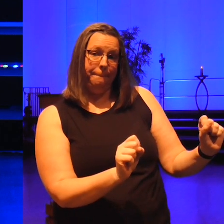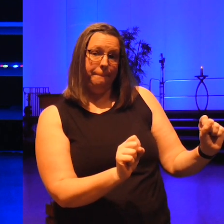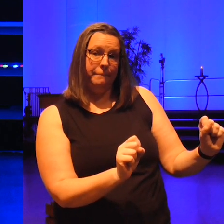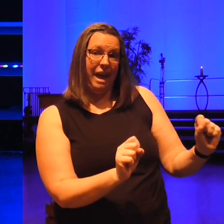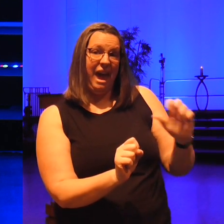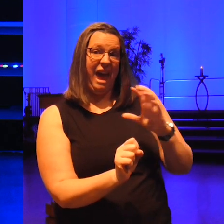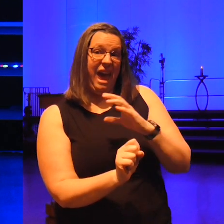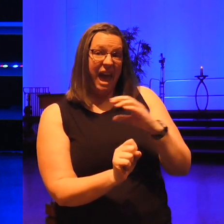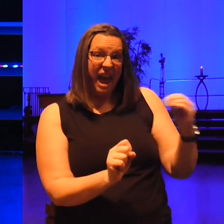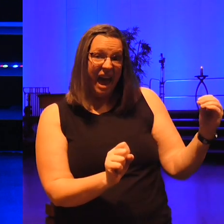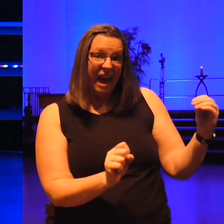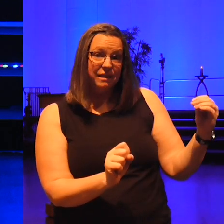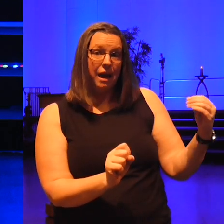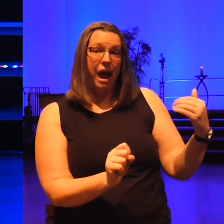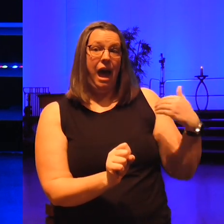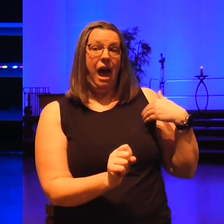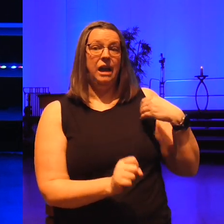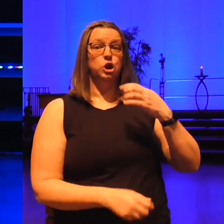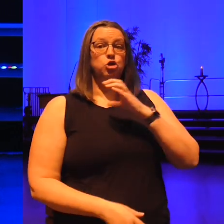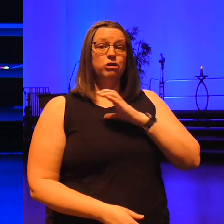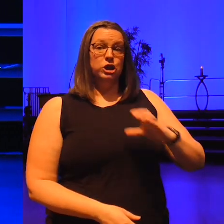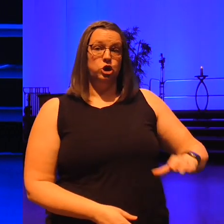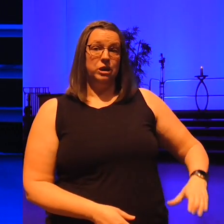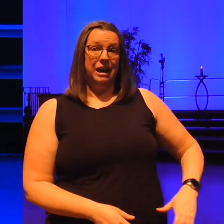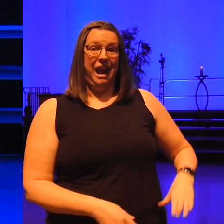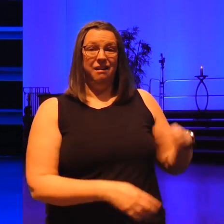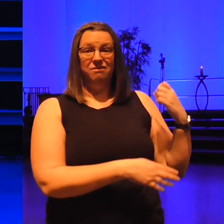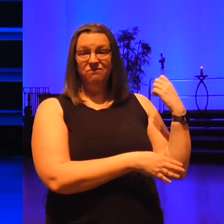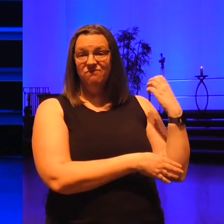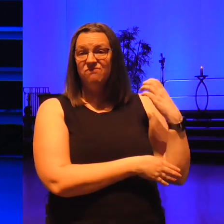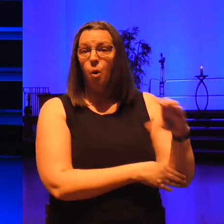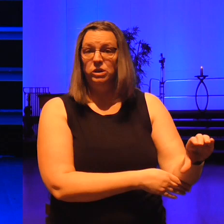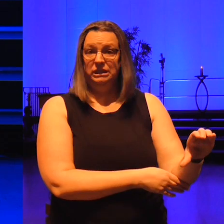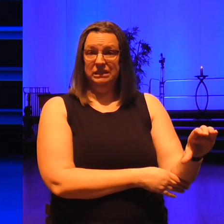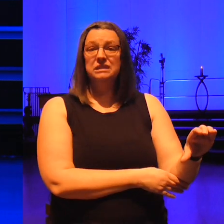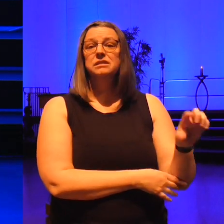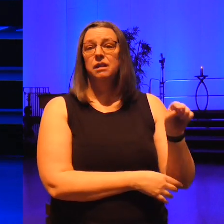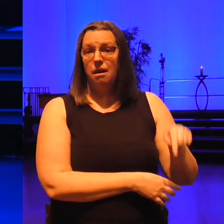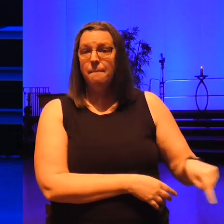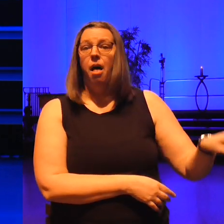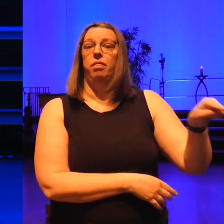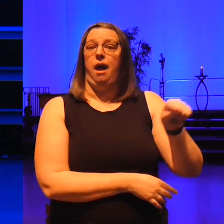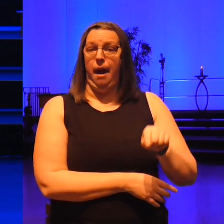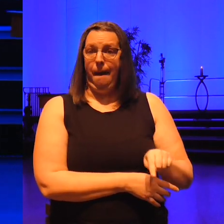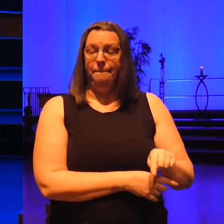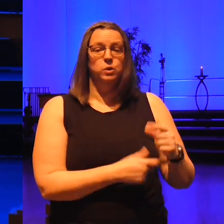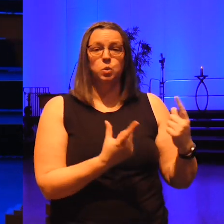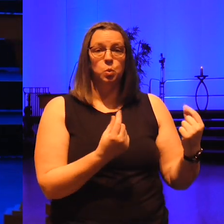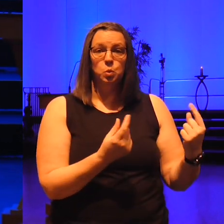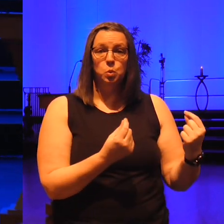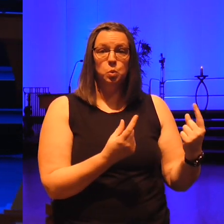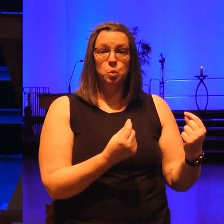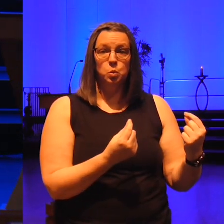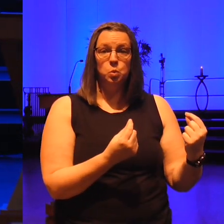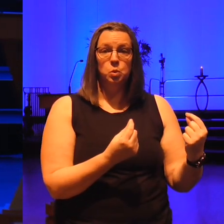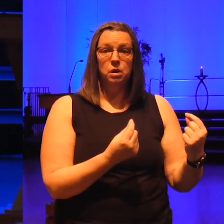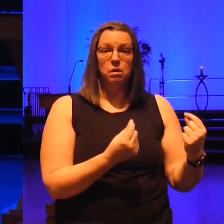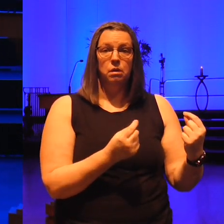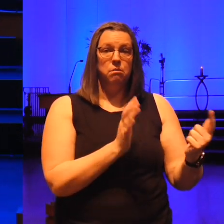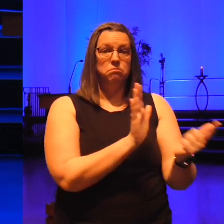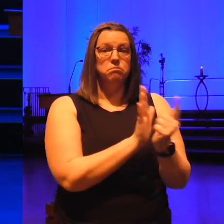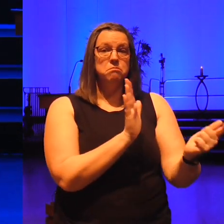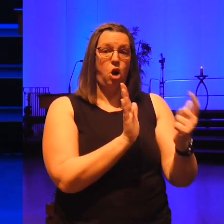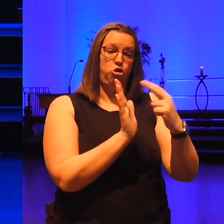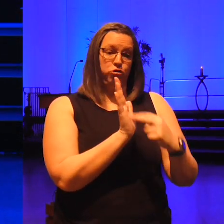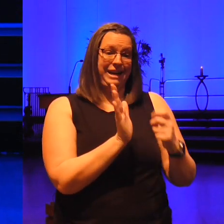Christianity thrust upon them and what they did not allowed to read or to write is they